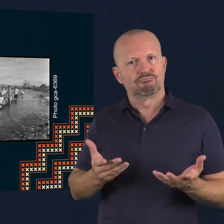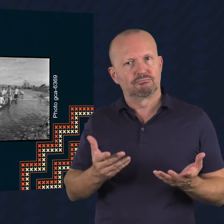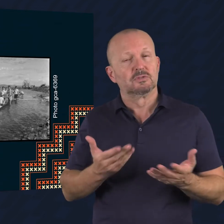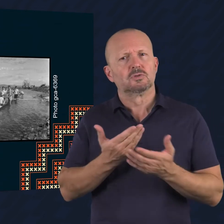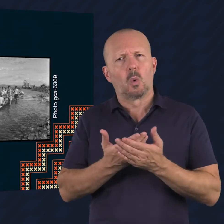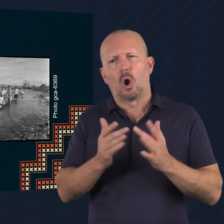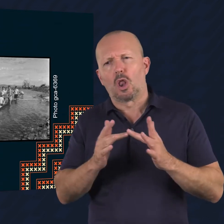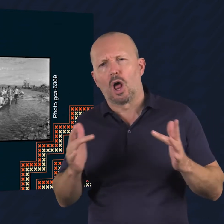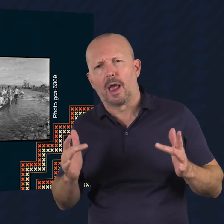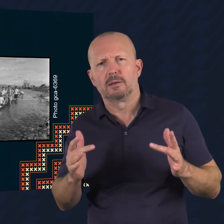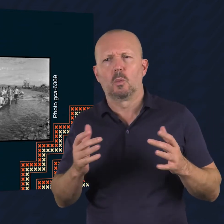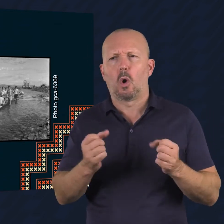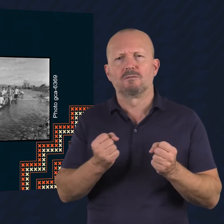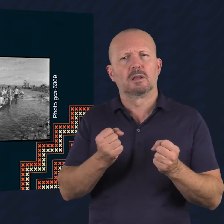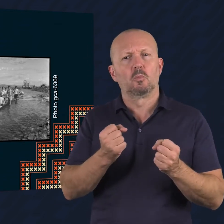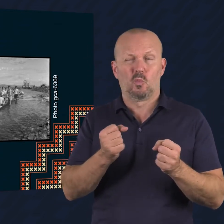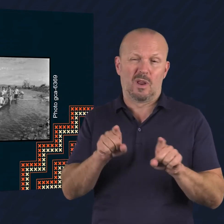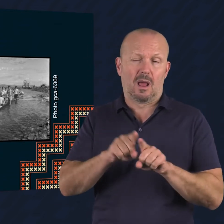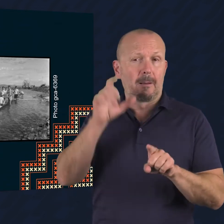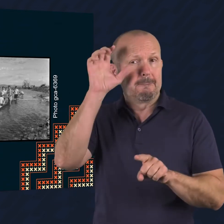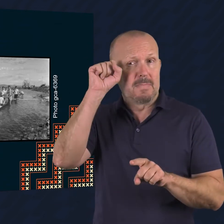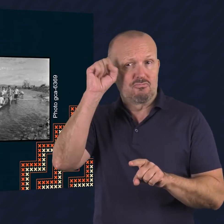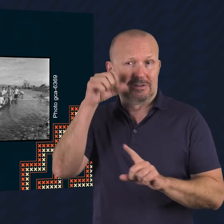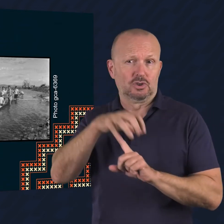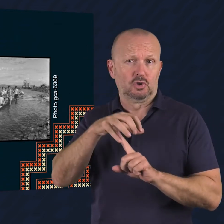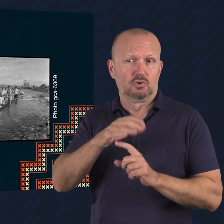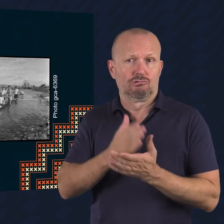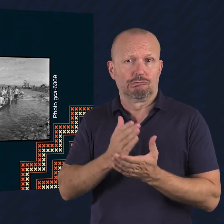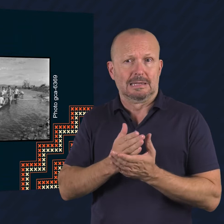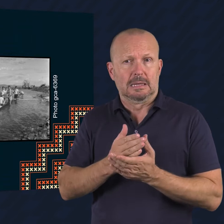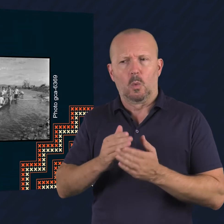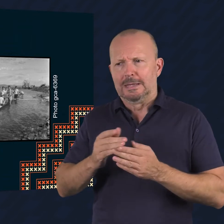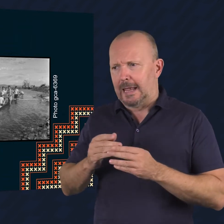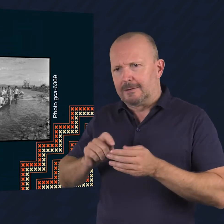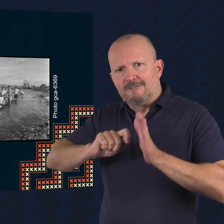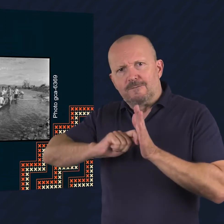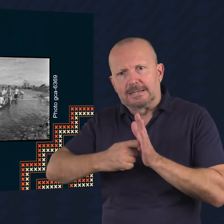as memory institutions. We can arrange them by degrees of control and degrees of openness.